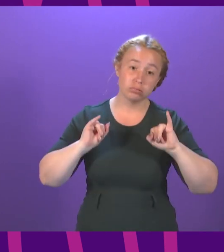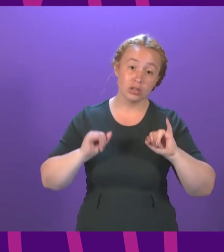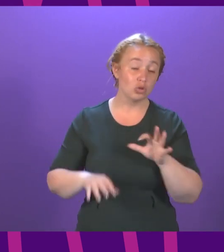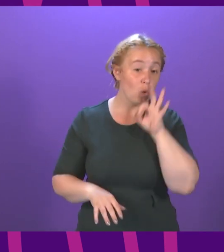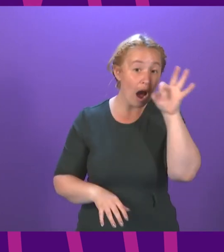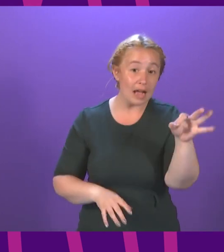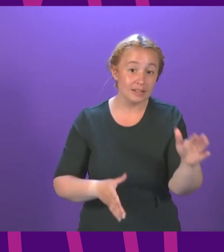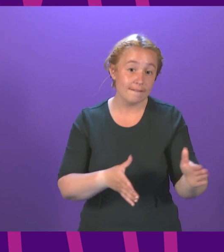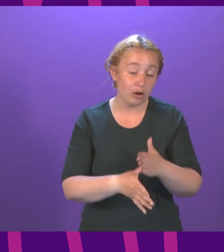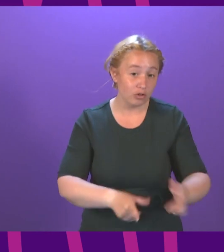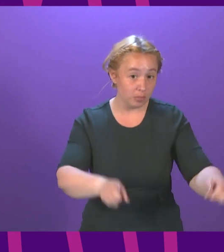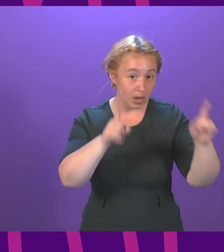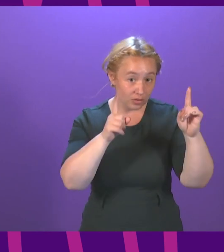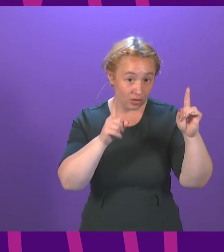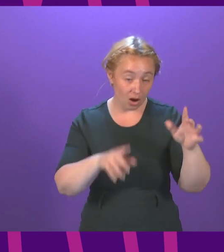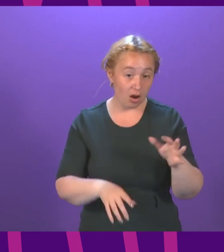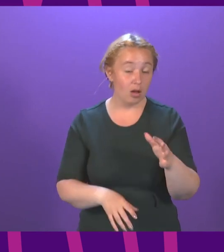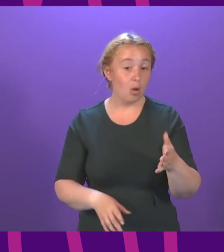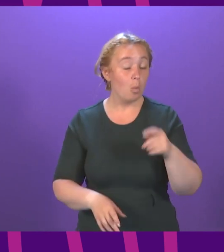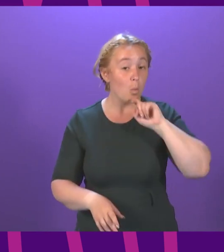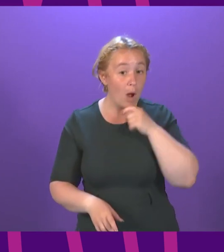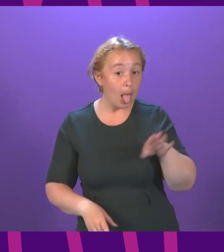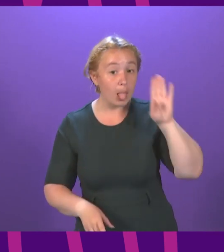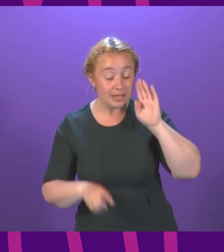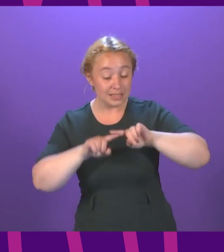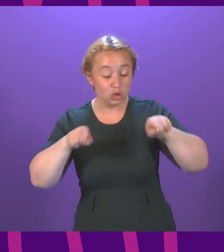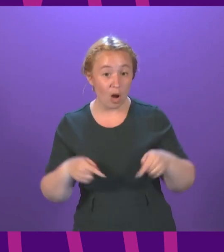Will the First Minister listen to our request for additional resources to boost test and protect